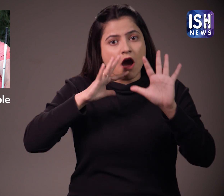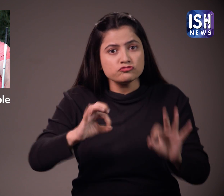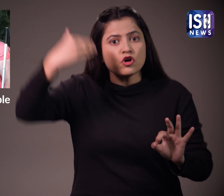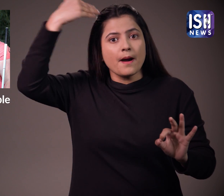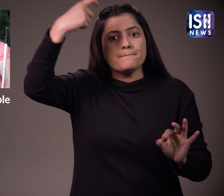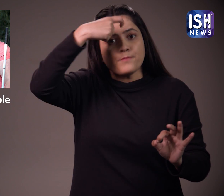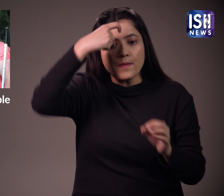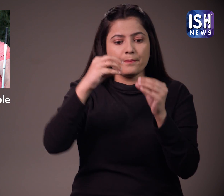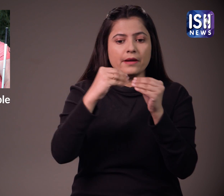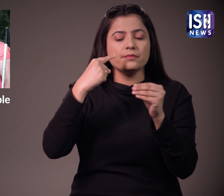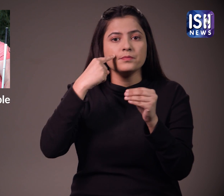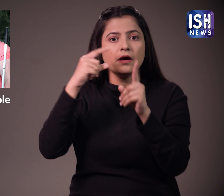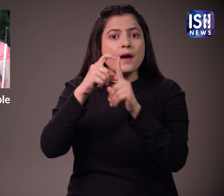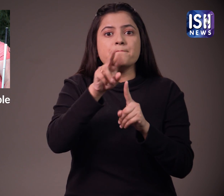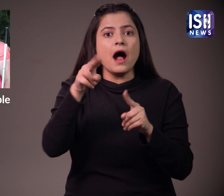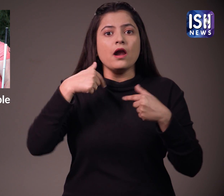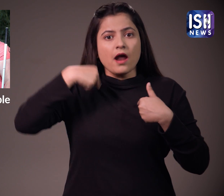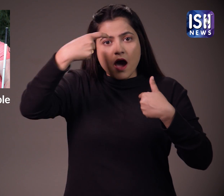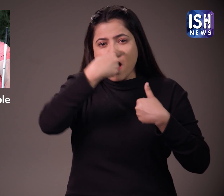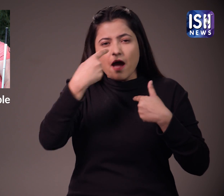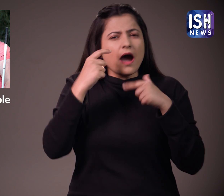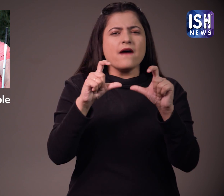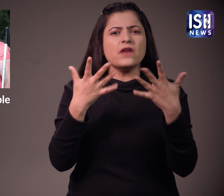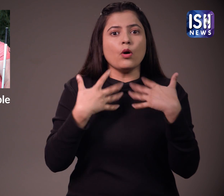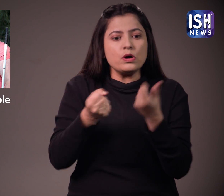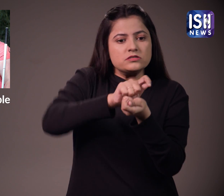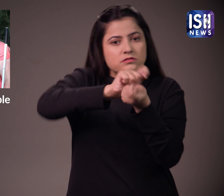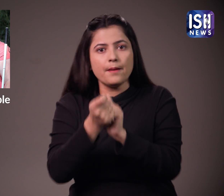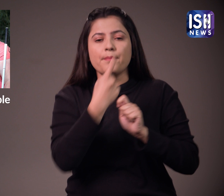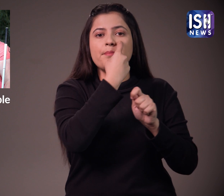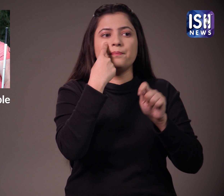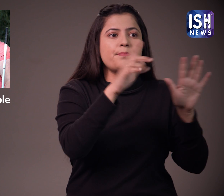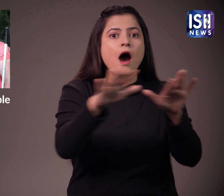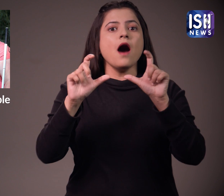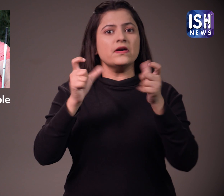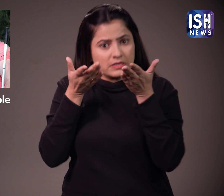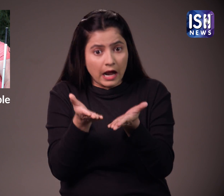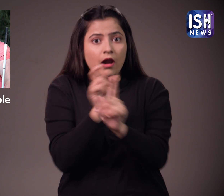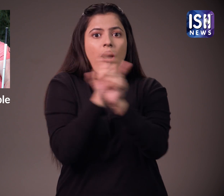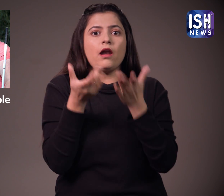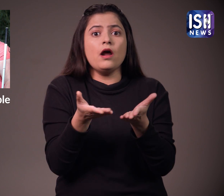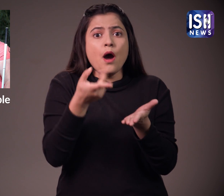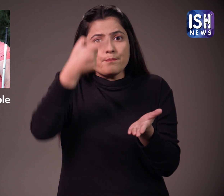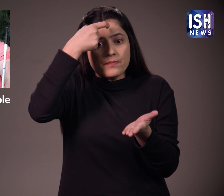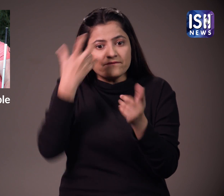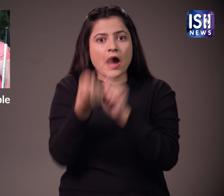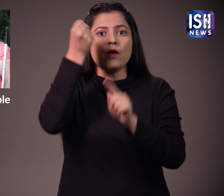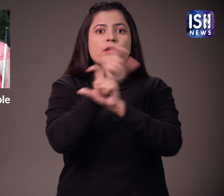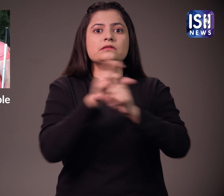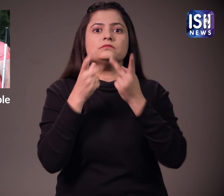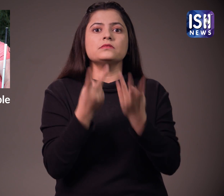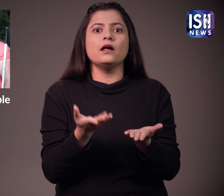It was due to the BIID condition that she suffered which made her identify herself as blind.